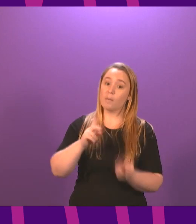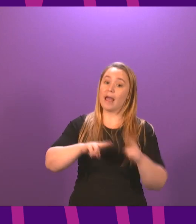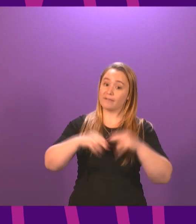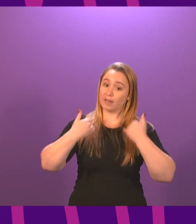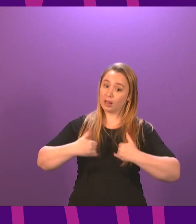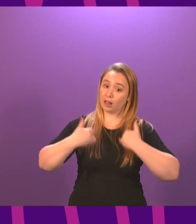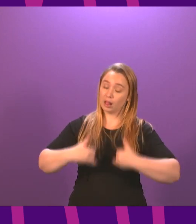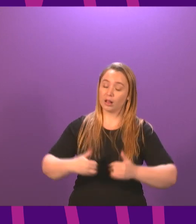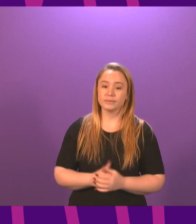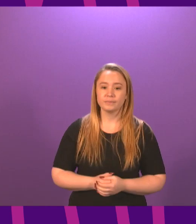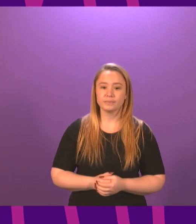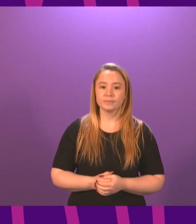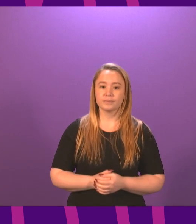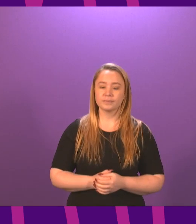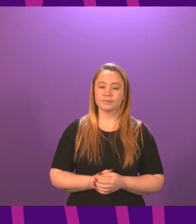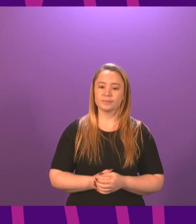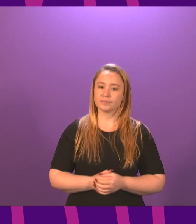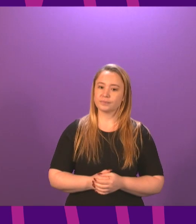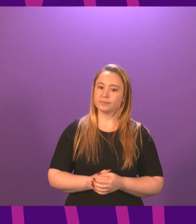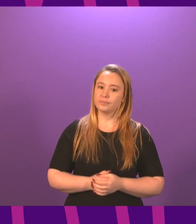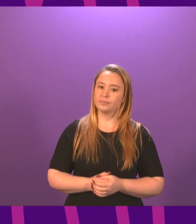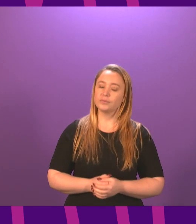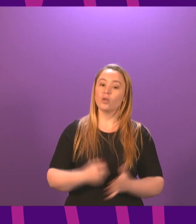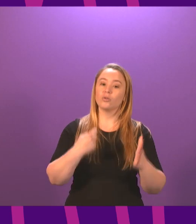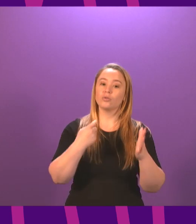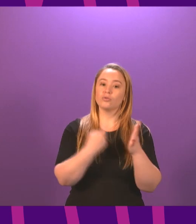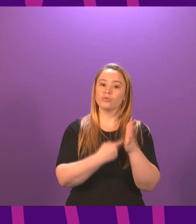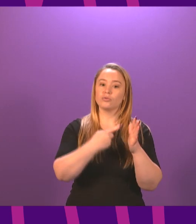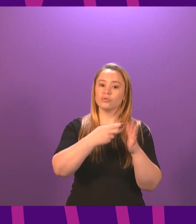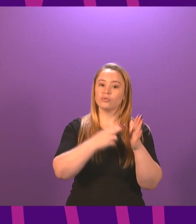Jamie Greene (West Scotland) (Con): The First Minister will know that Renfrewshire